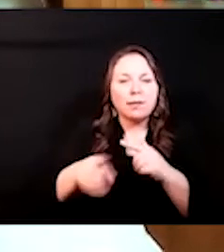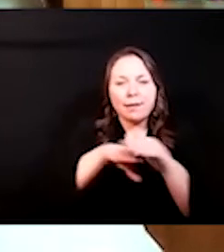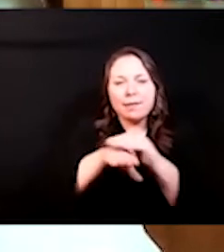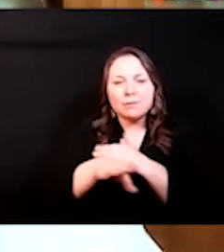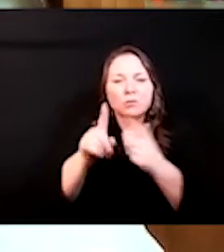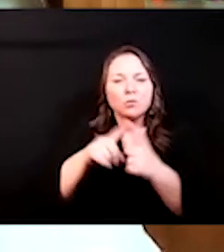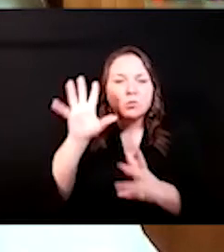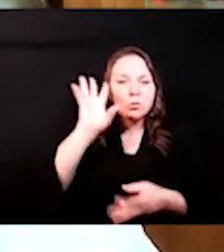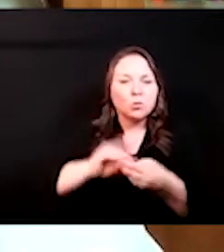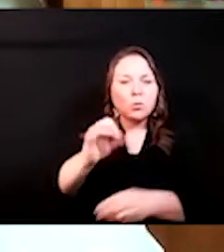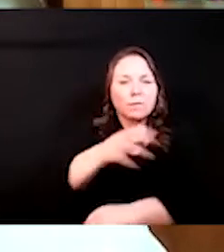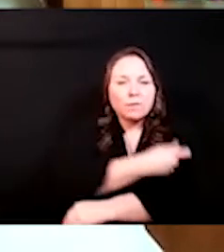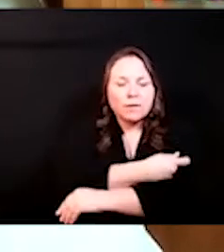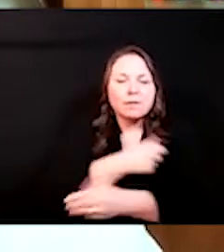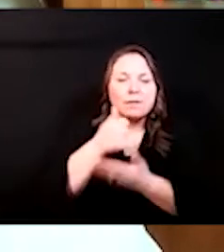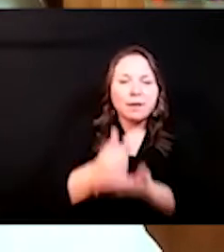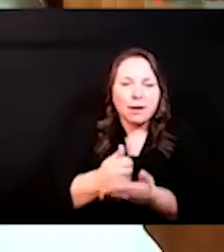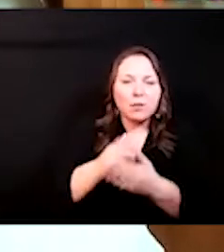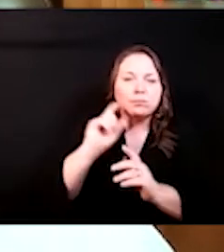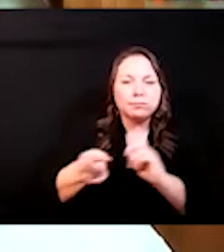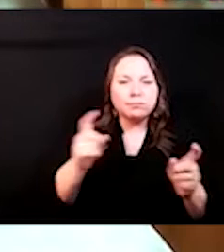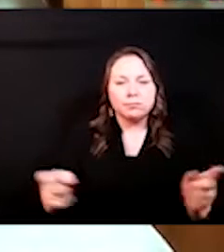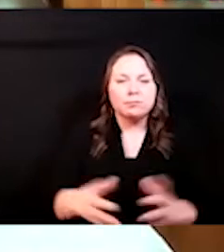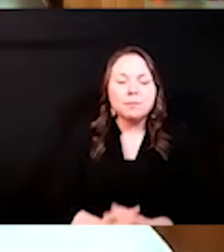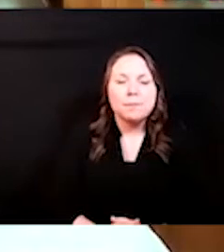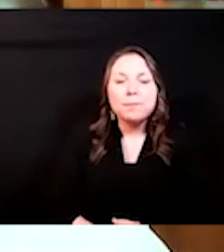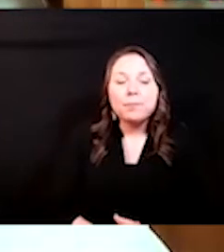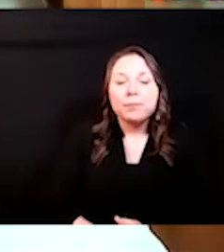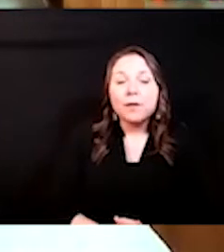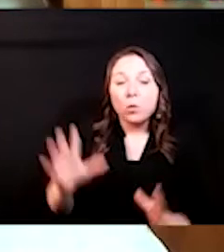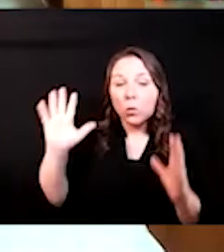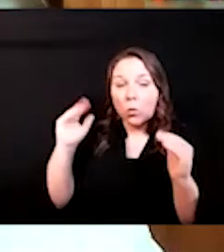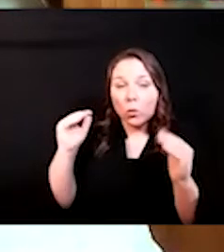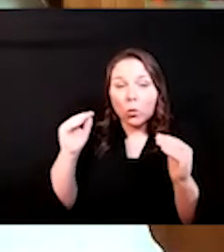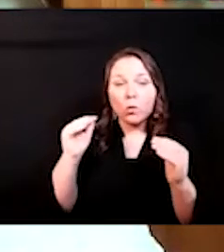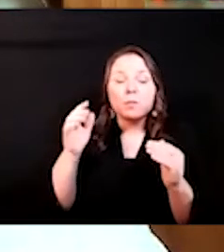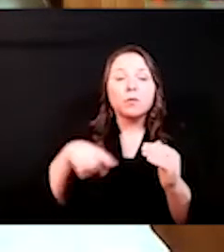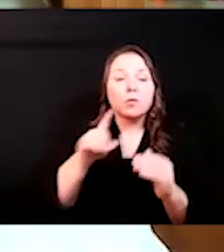ACCESS TO THE COVID VACCINES AND THE ABILITY TO PROCURE VACCINE SUPPLIES. THE HOPE IS THAT DONATED VACCINES AND